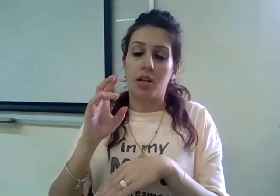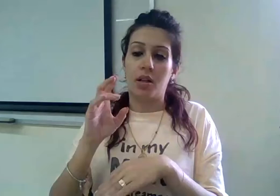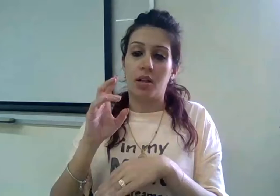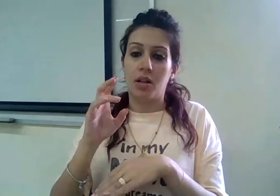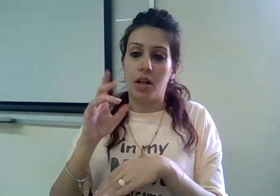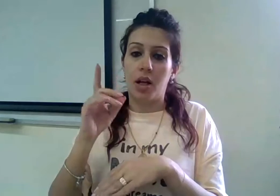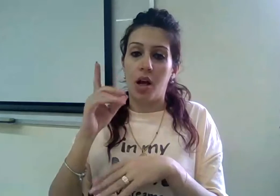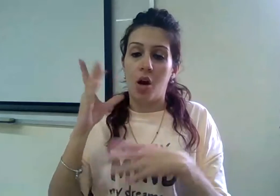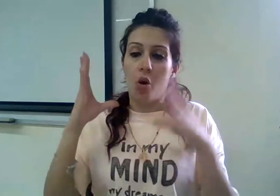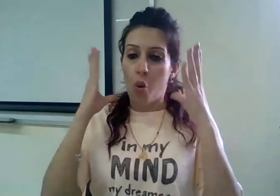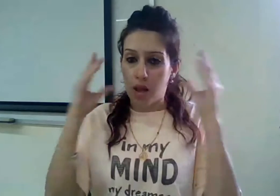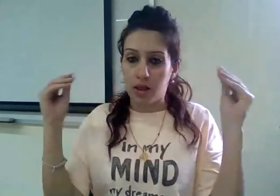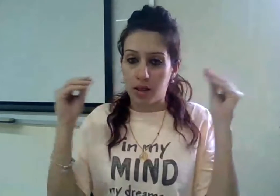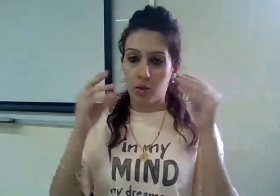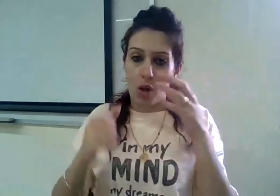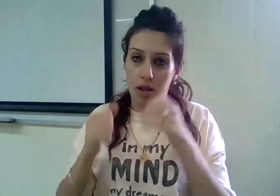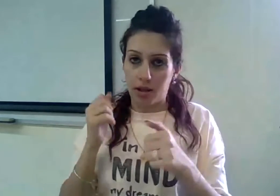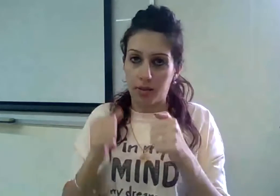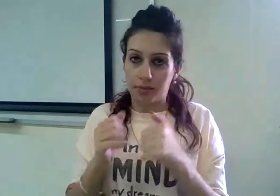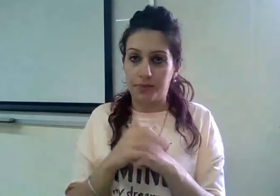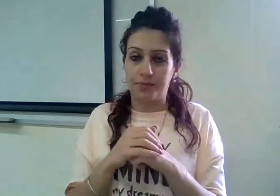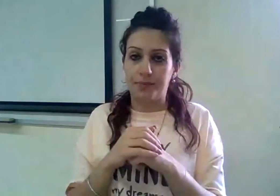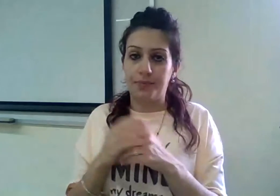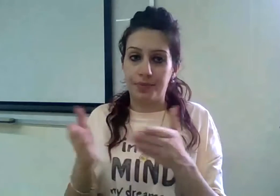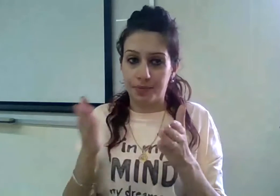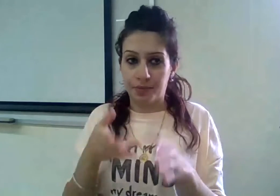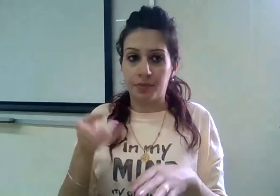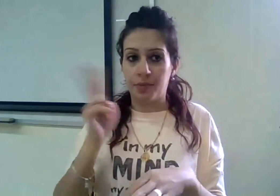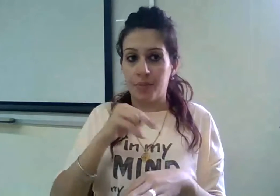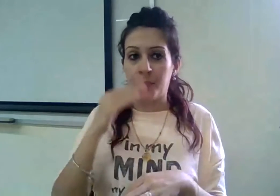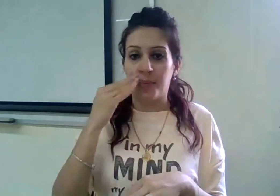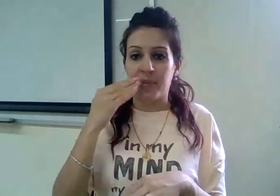And also Ya-Ling Chao, from the National Taichung University